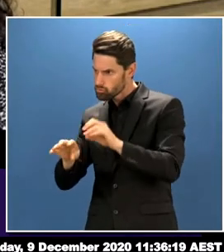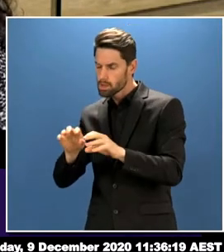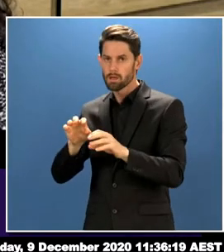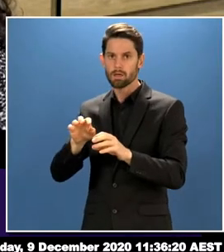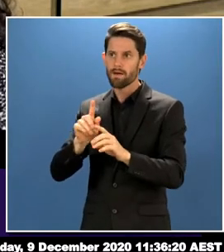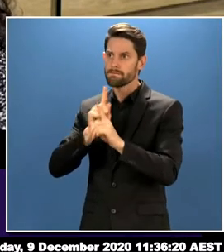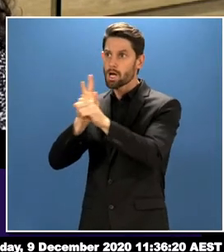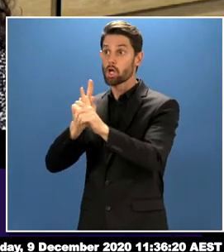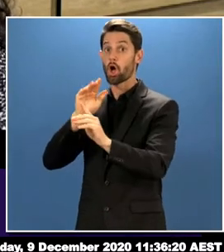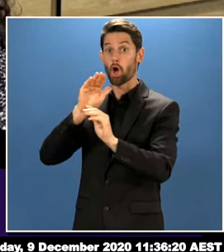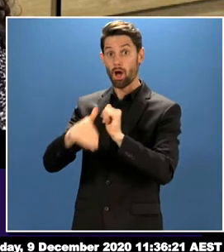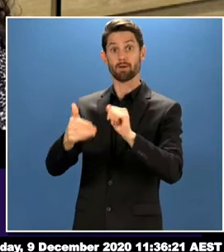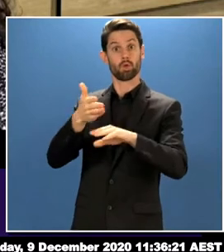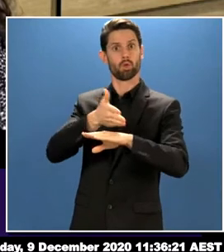That's correct.